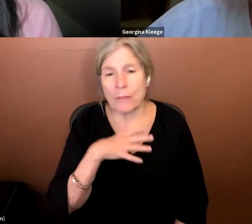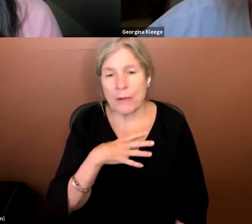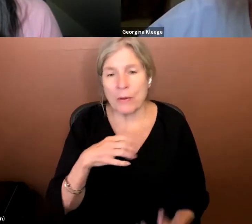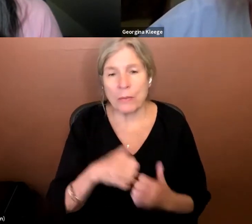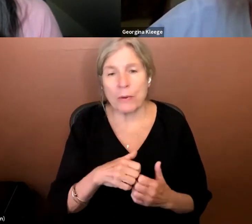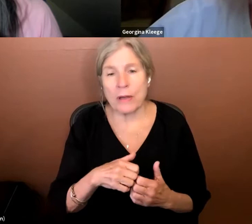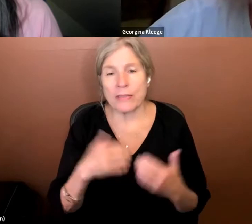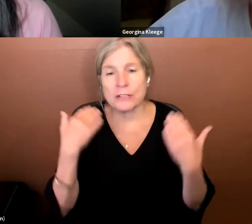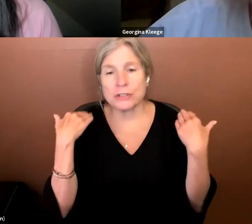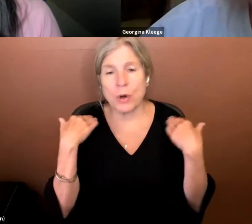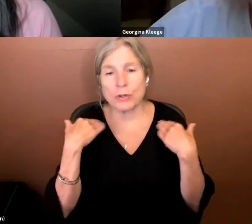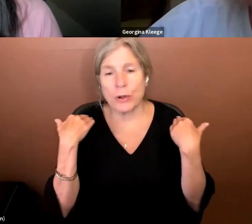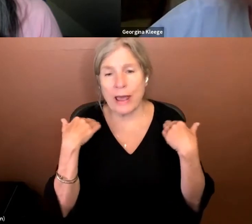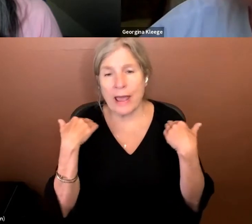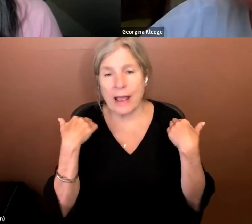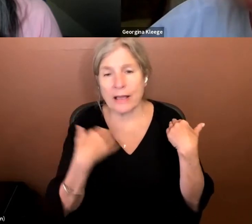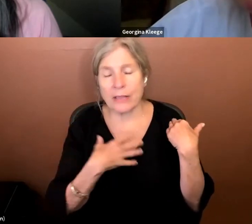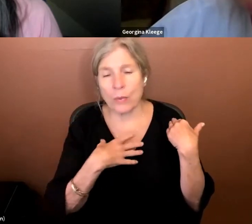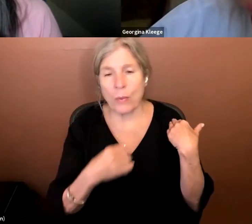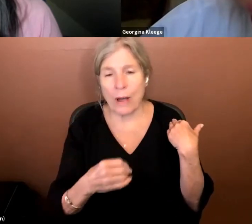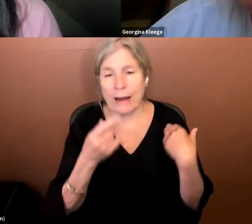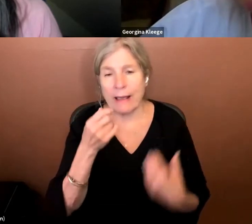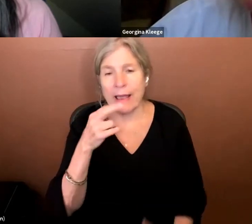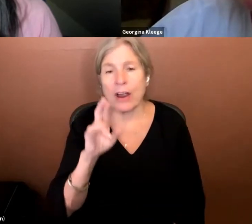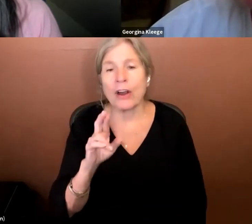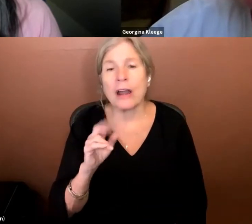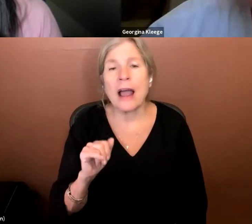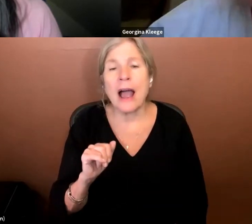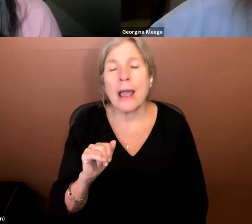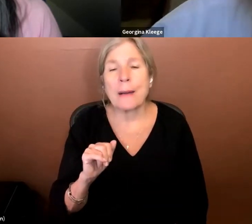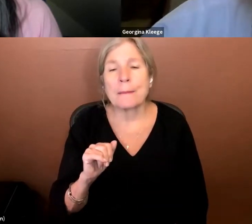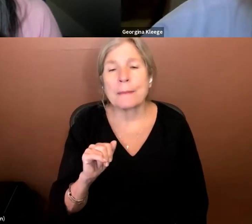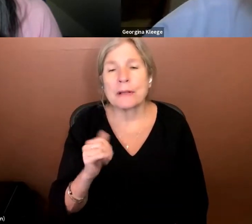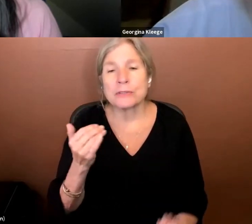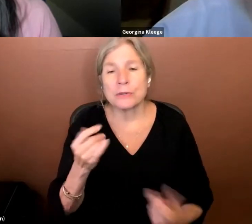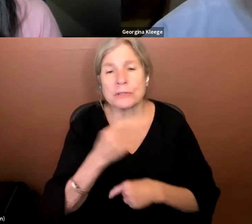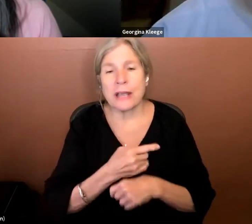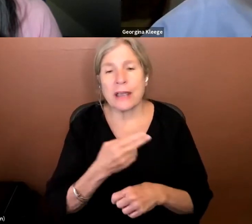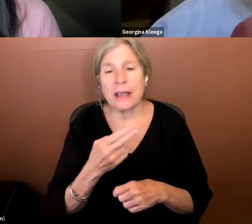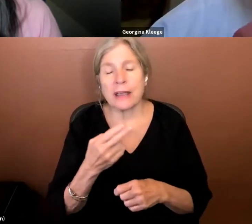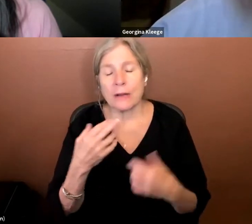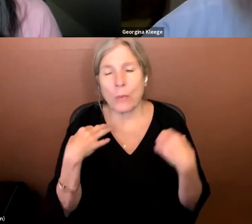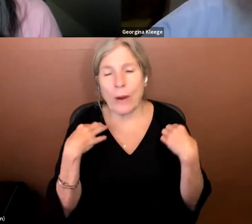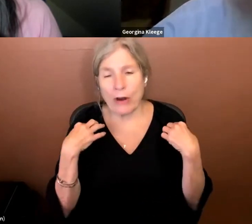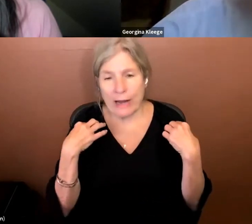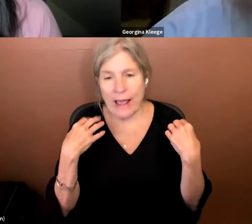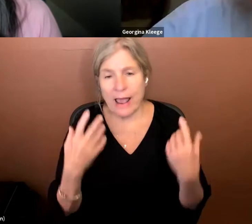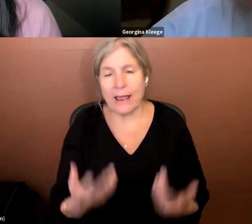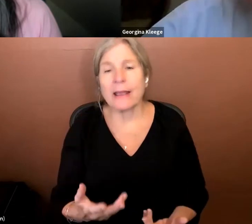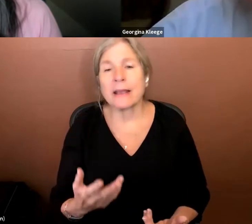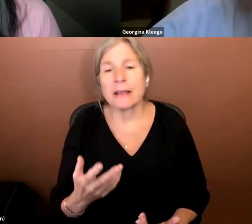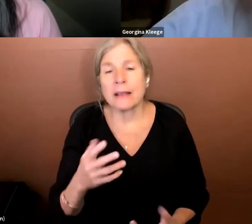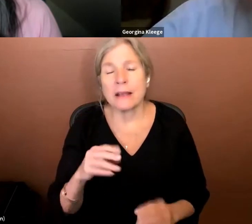length white hair. I am today wearing a plain white T-shirt